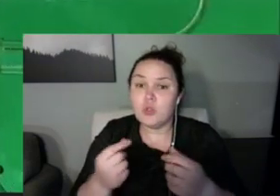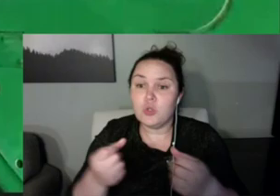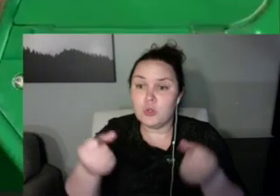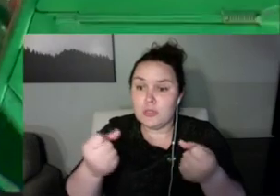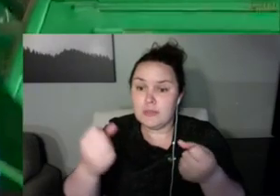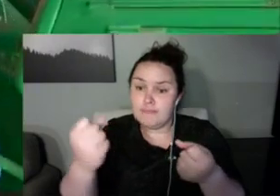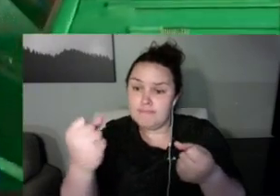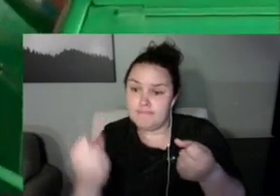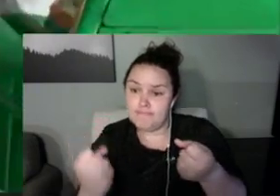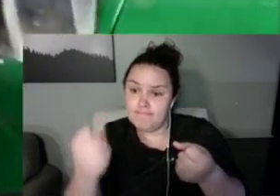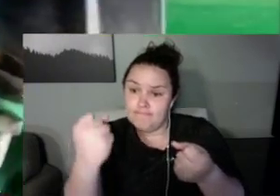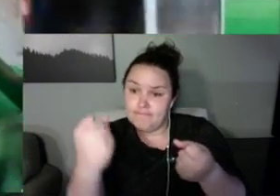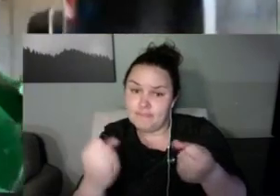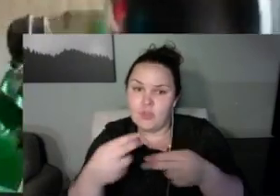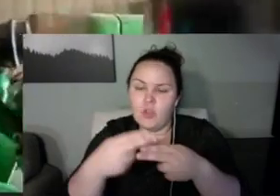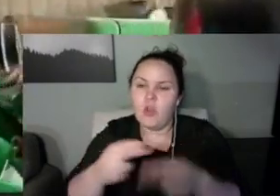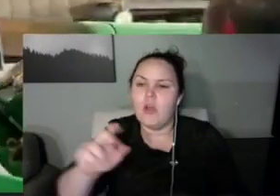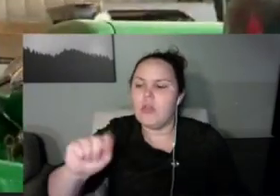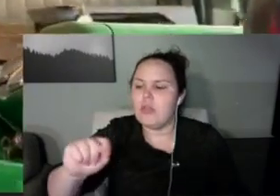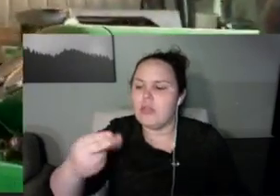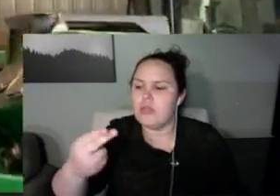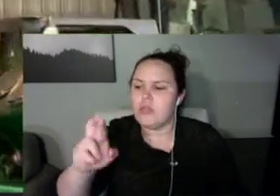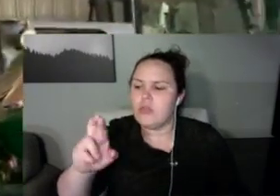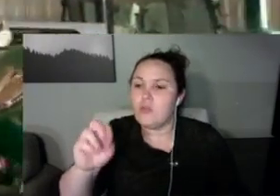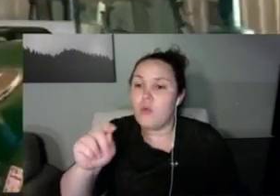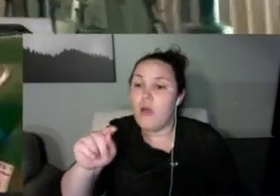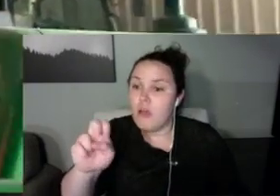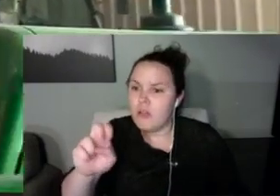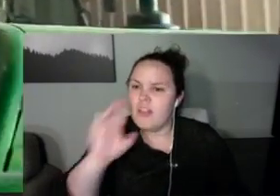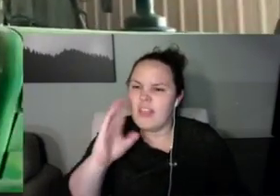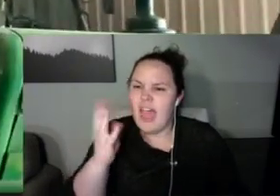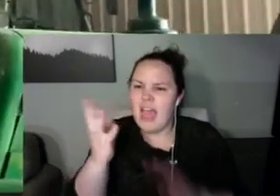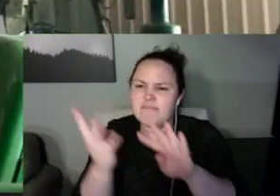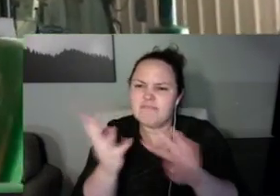my throttle set that controls how much fuel is pulled into the motor. So I'm going to